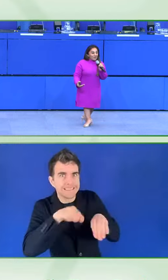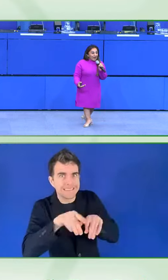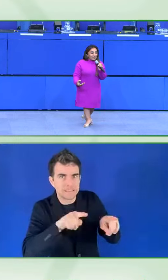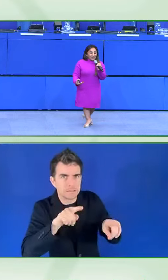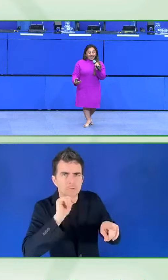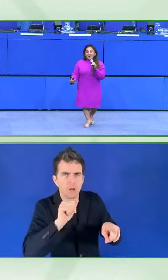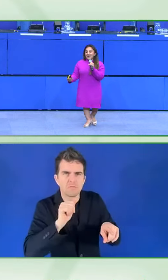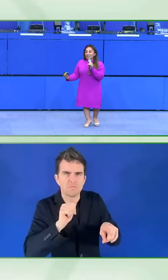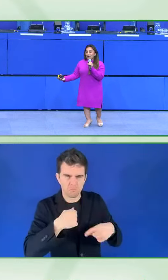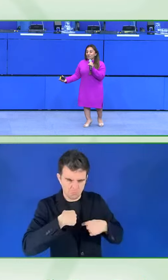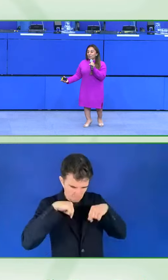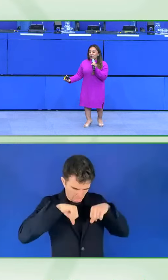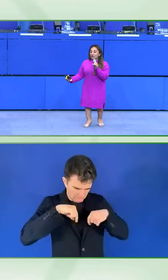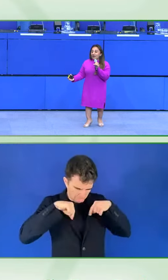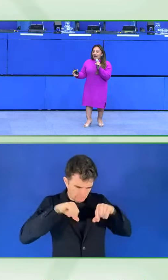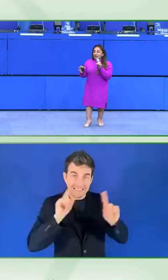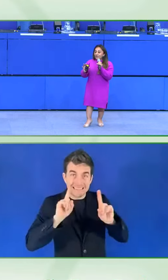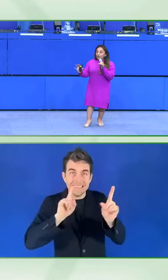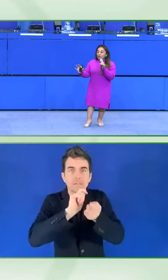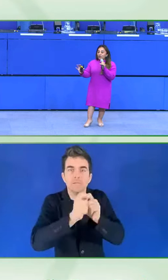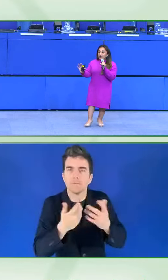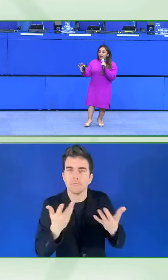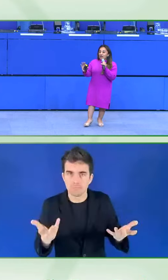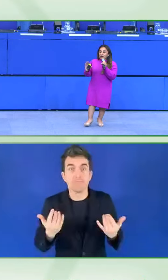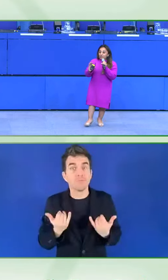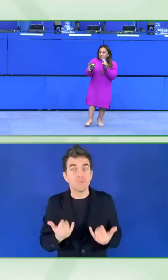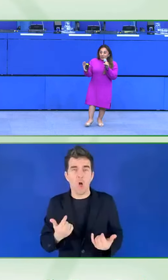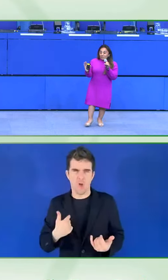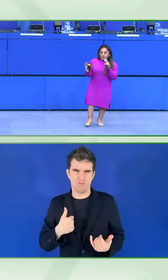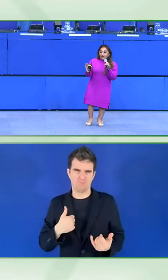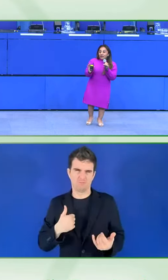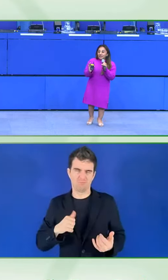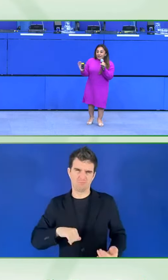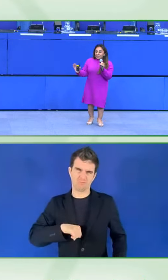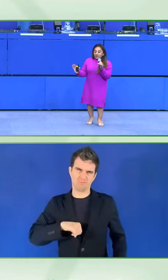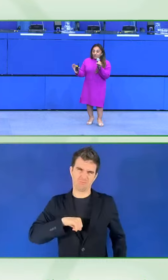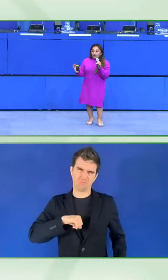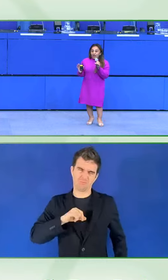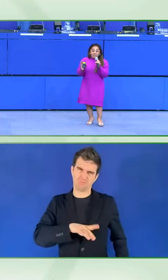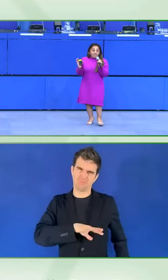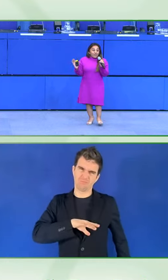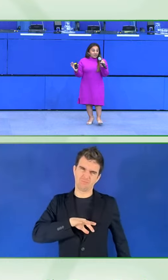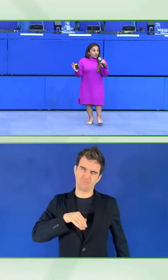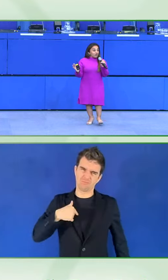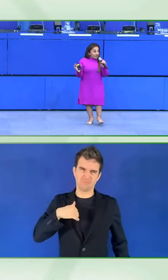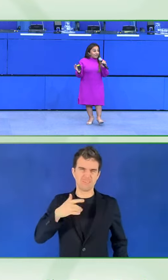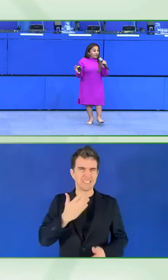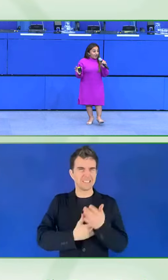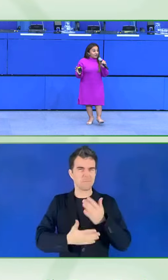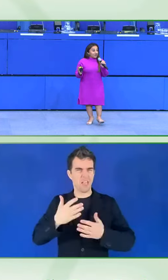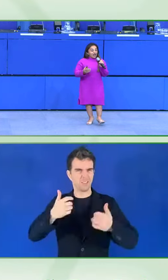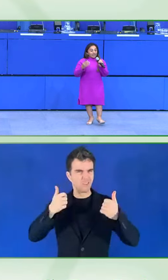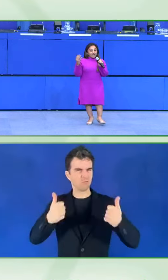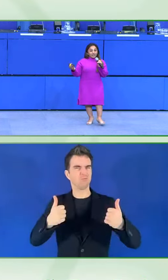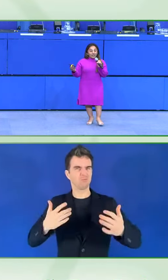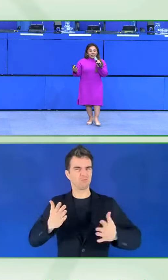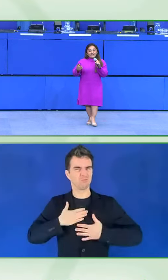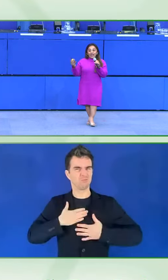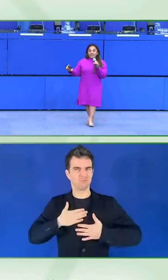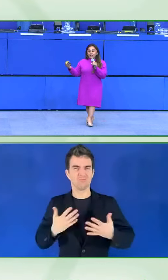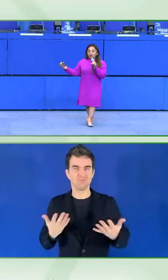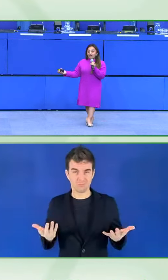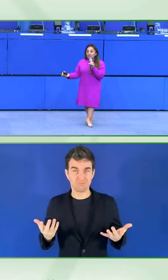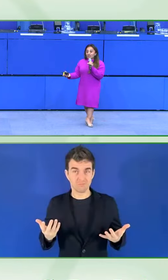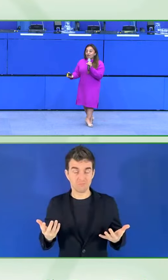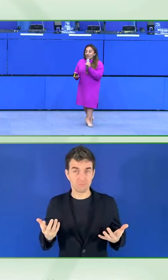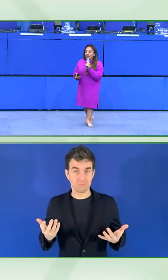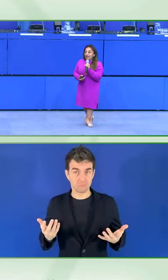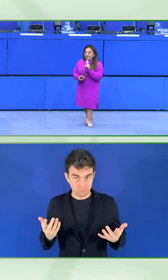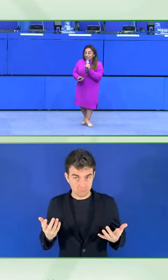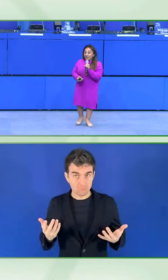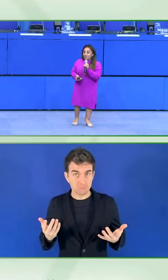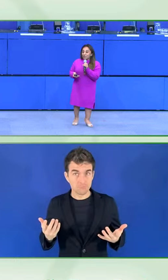I have been very fortunate to speak on some of the world's biggest stages alongside the